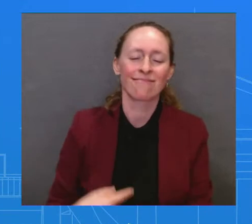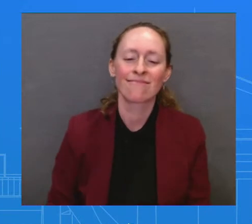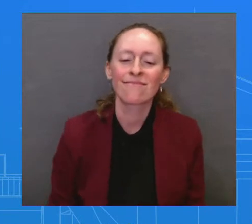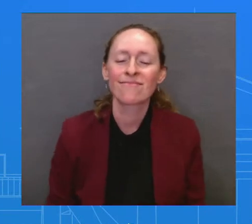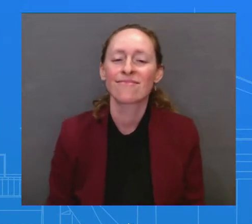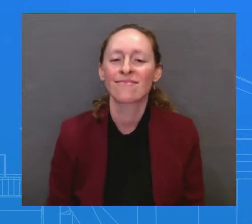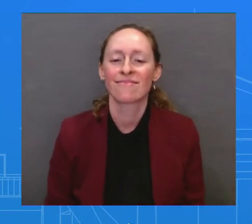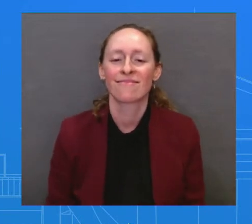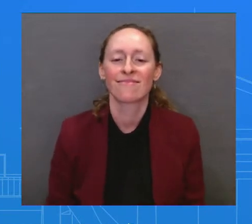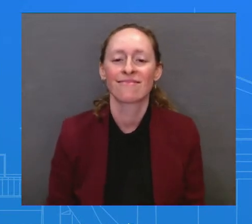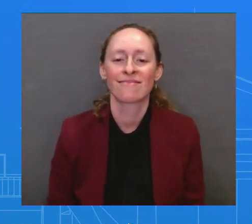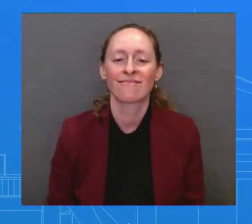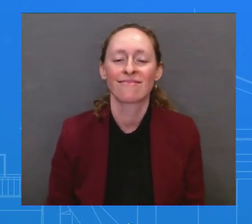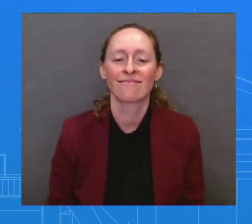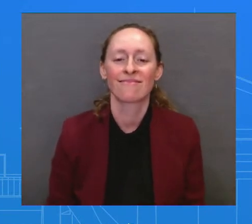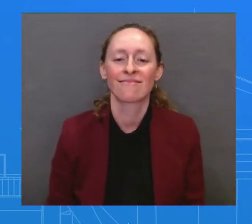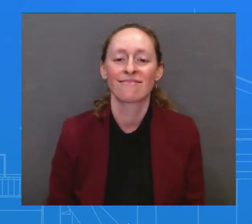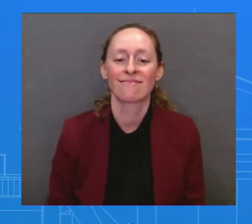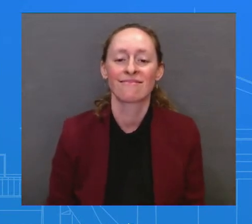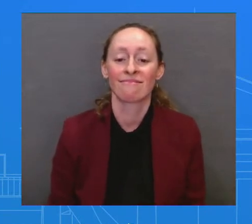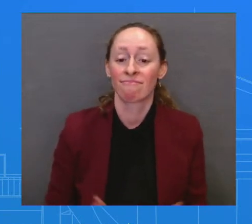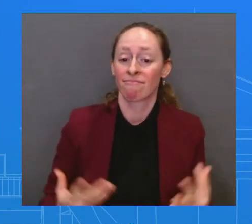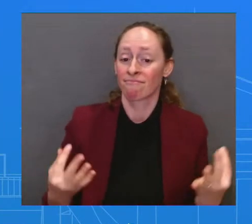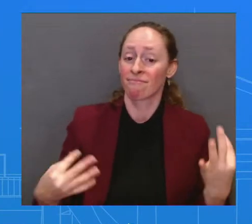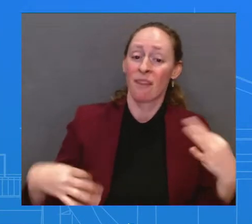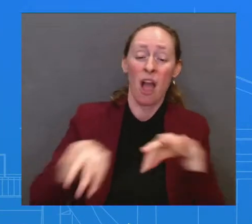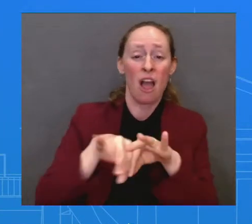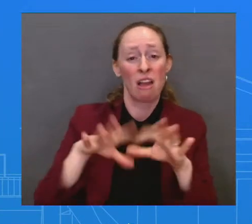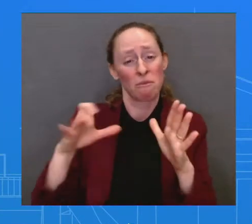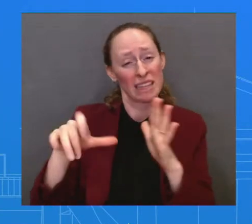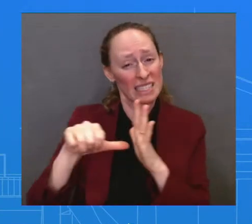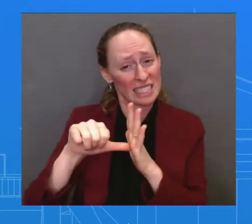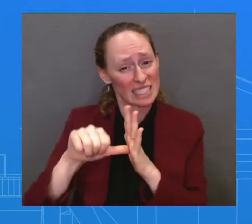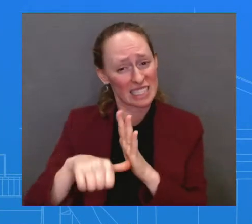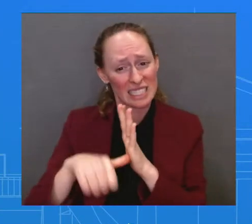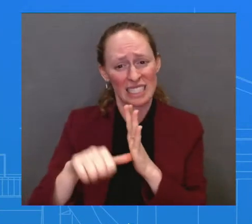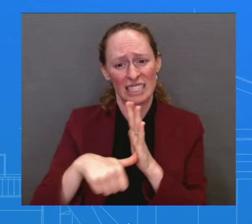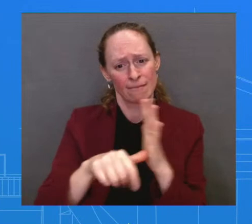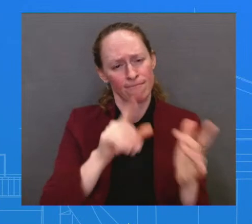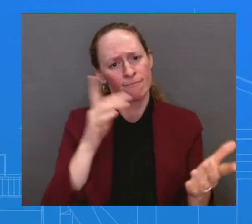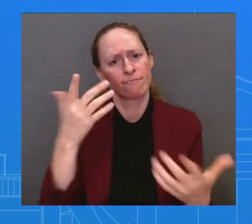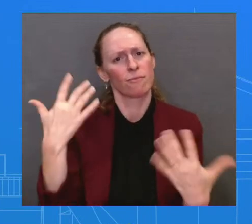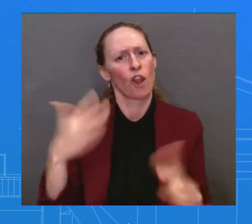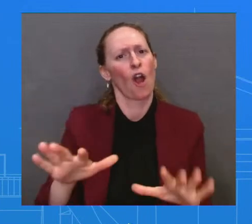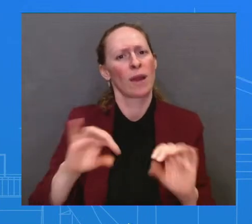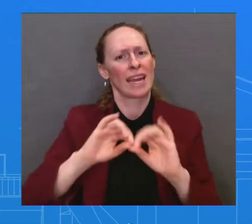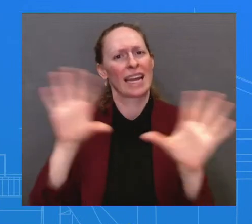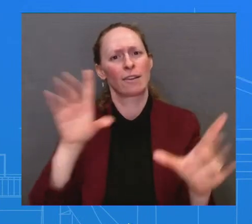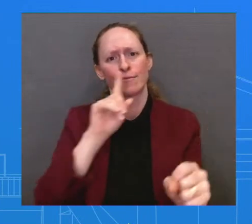to reaffirm his commitment, this administration's commitment, this country's commitment to continuing to lead